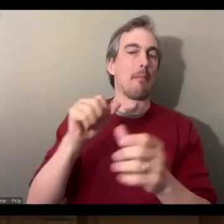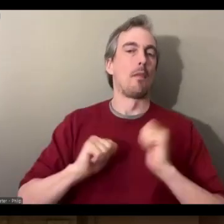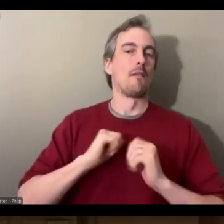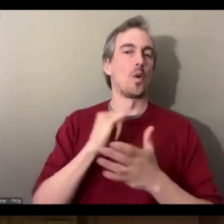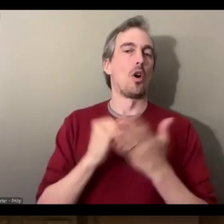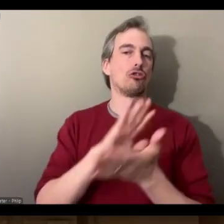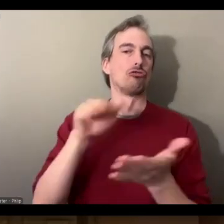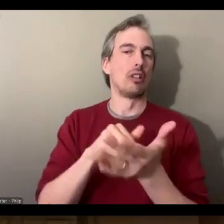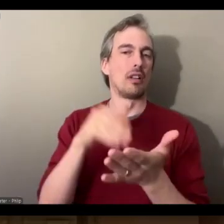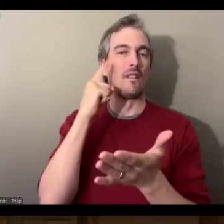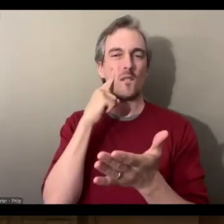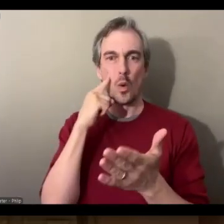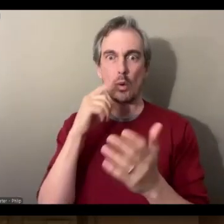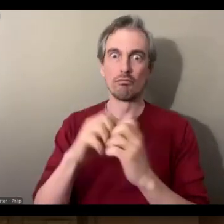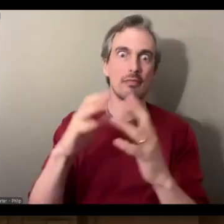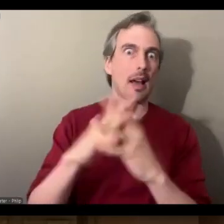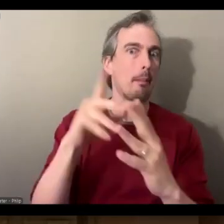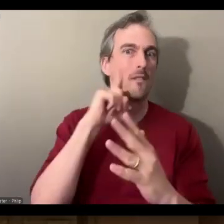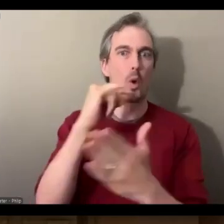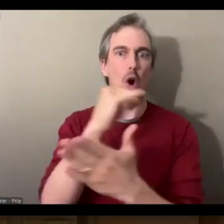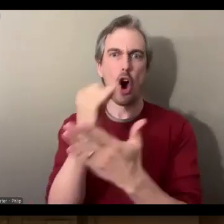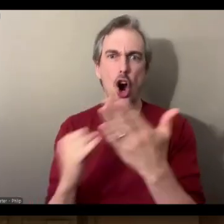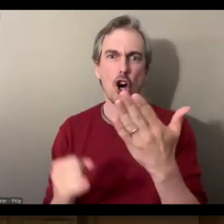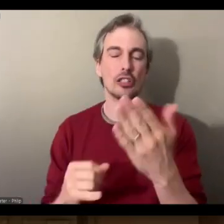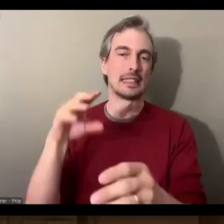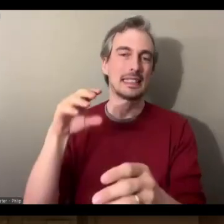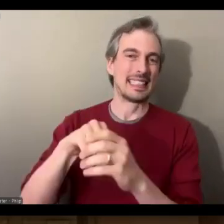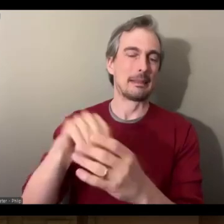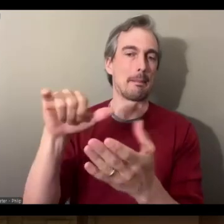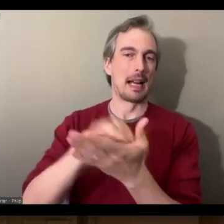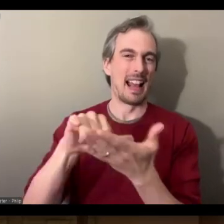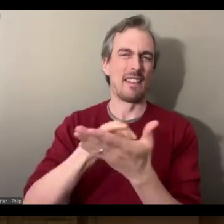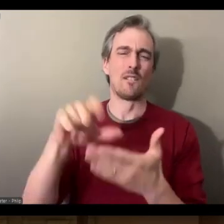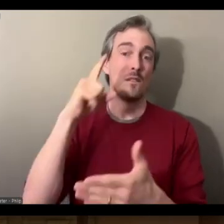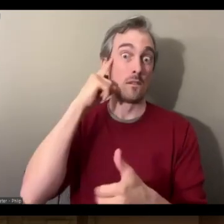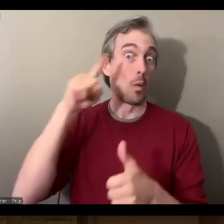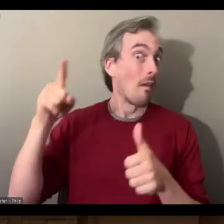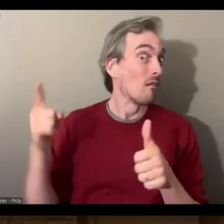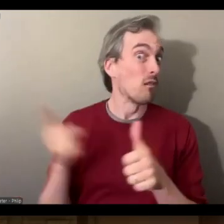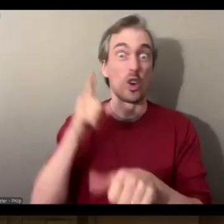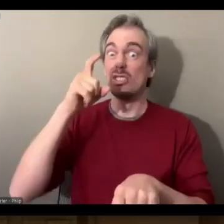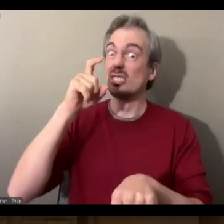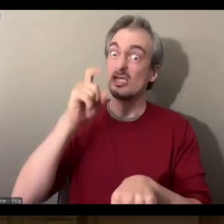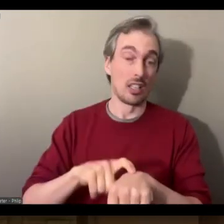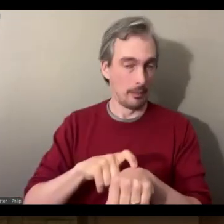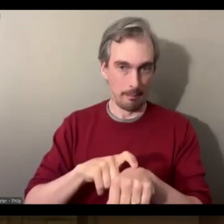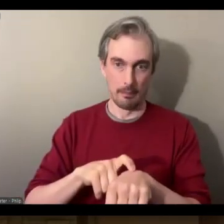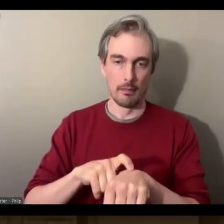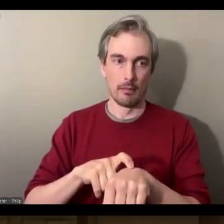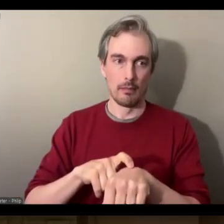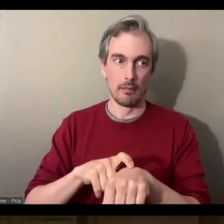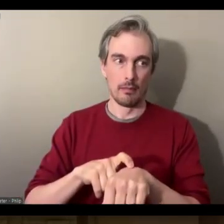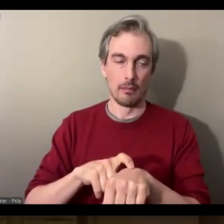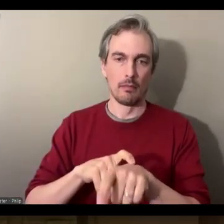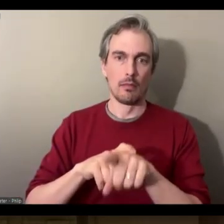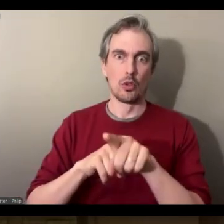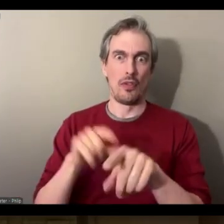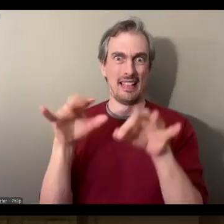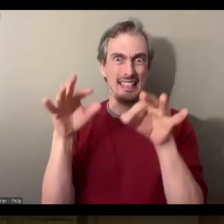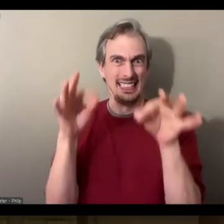scale. I mentioned how it takes a long time to get things done. Things like this. Our organization